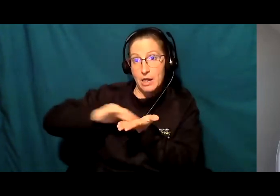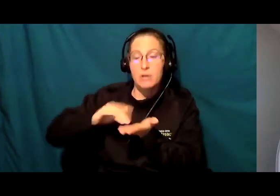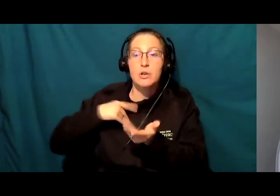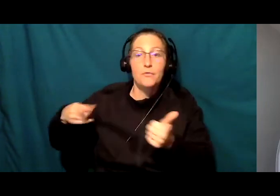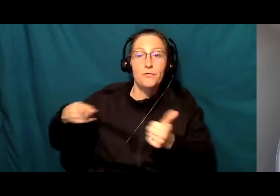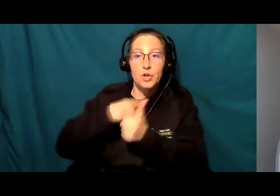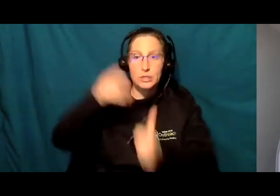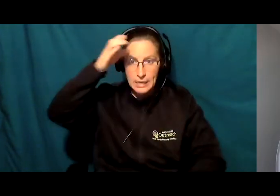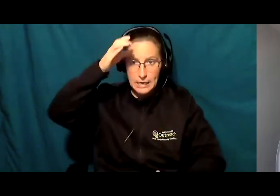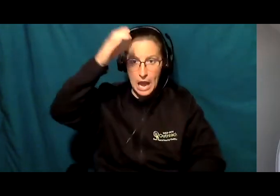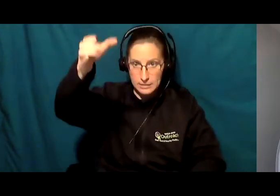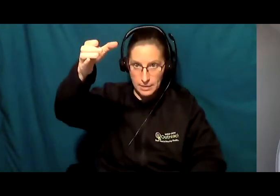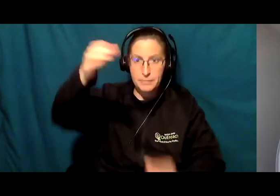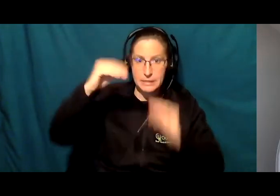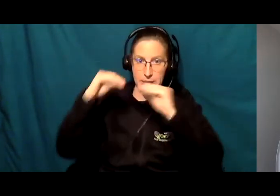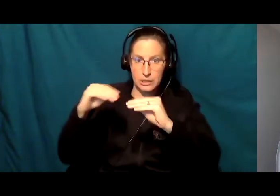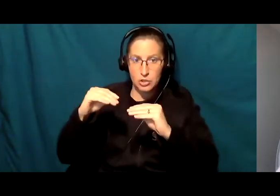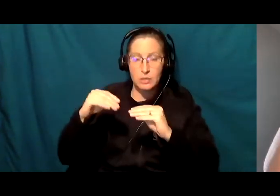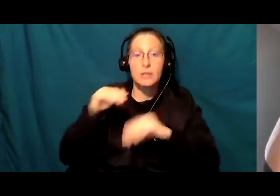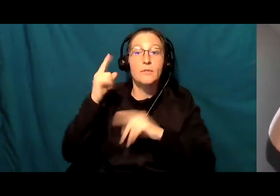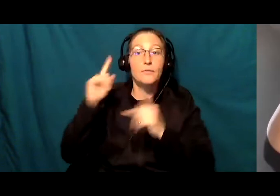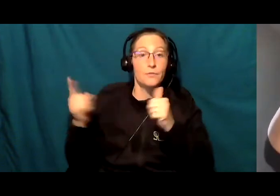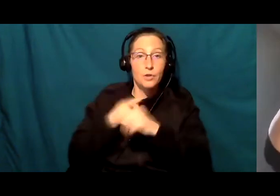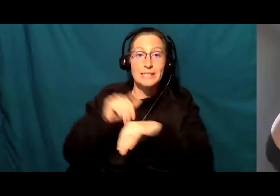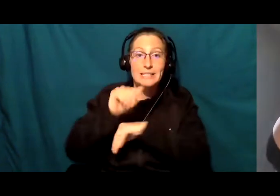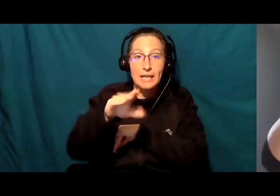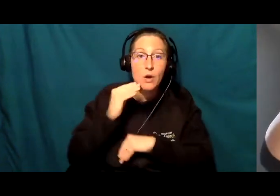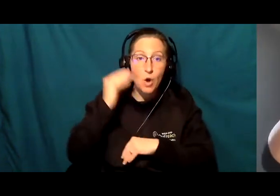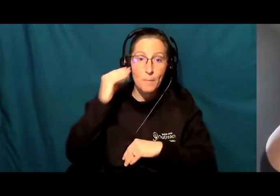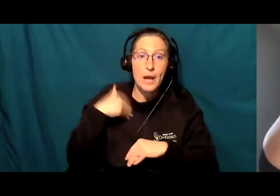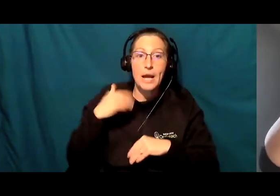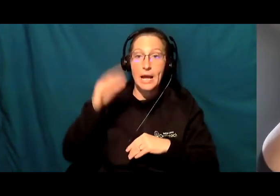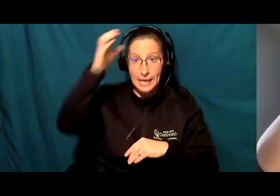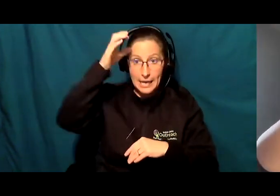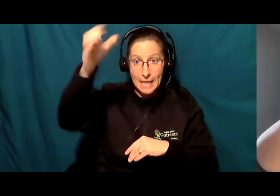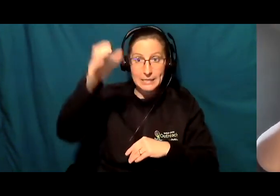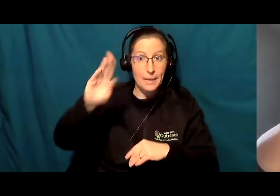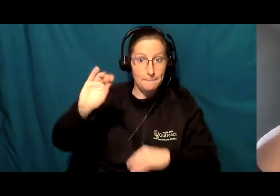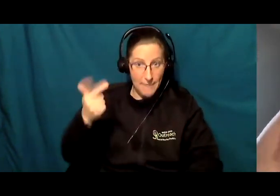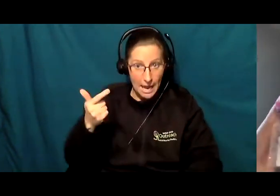So I send home with mom a concept bag